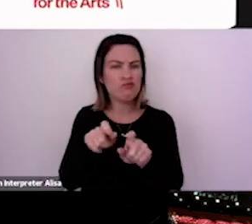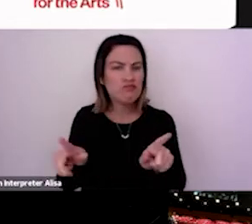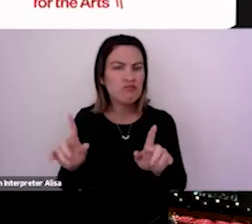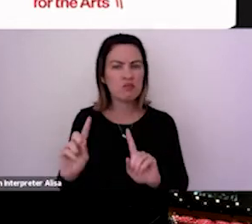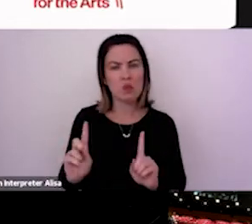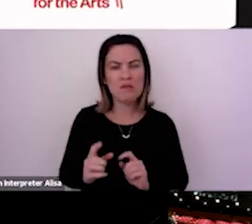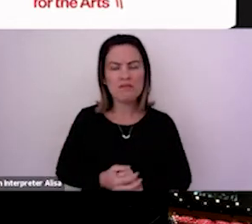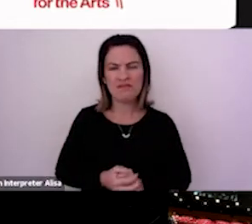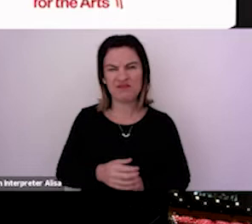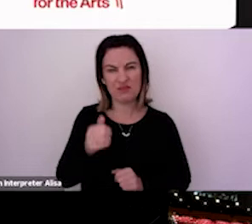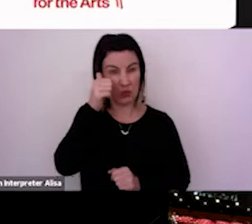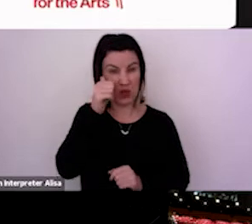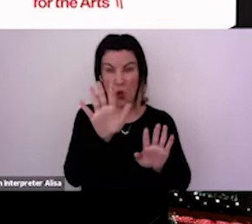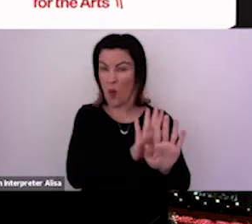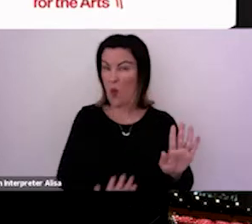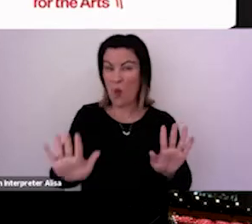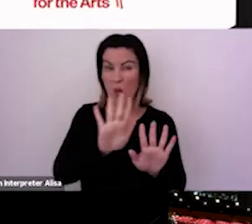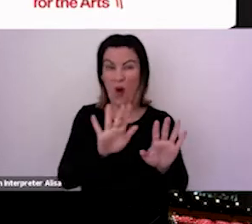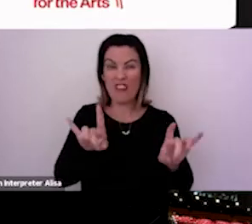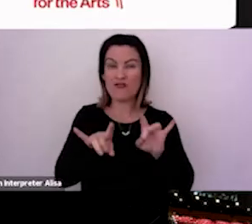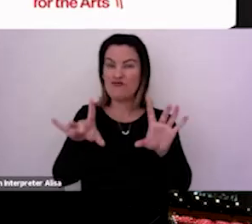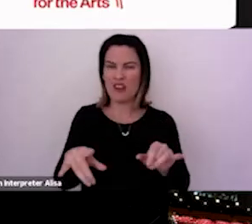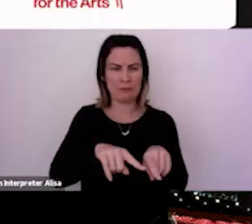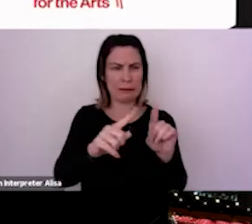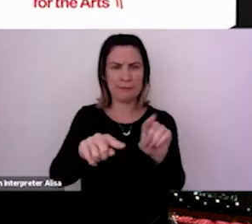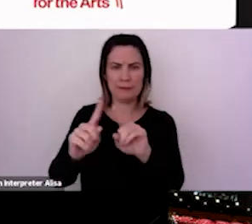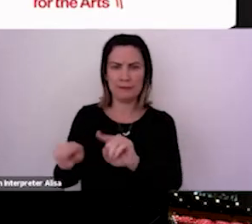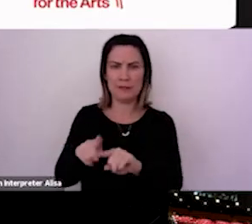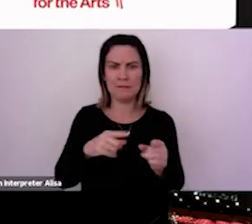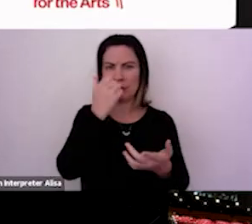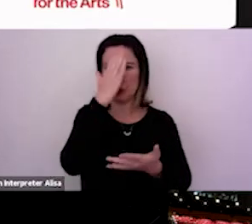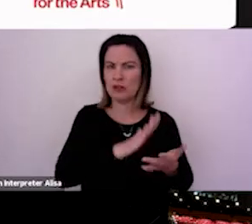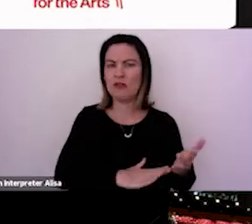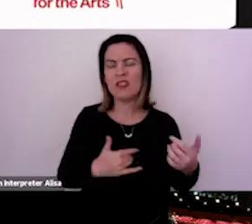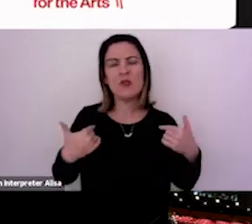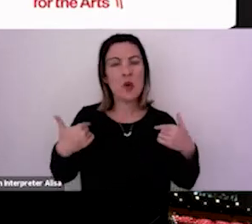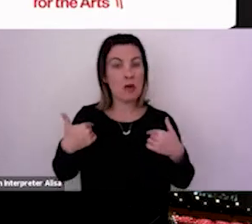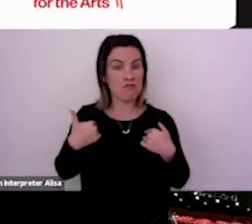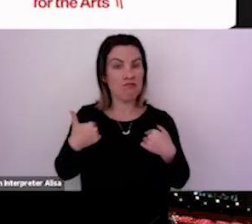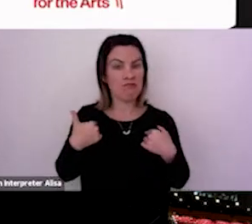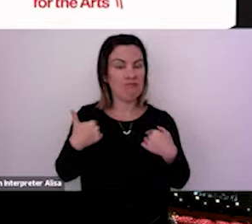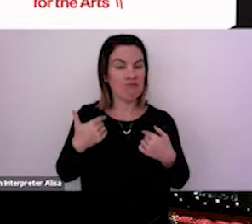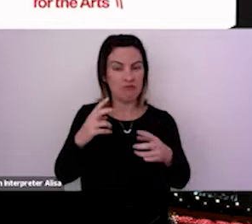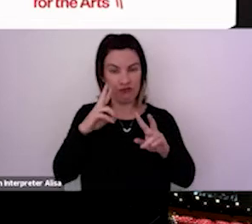country right now and from all of us at Patternmakers and WolfBrown, we just wanted to send you our very best